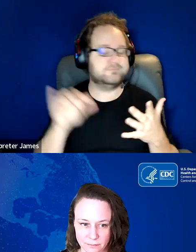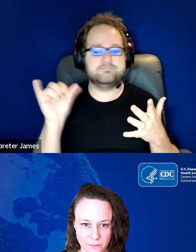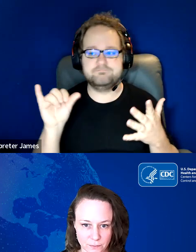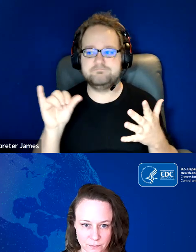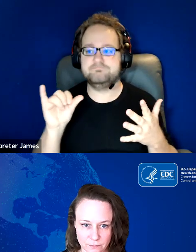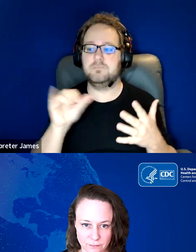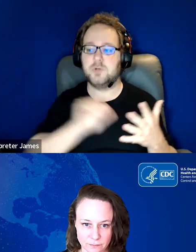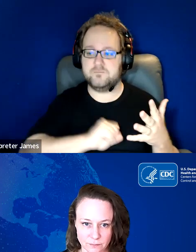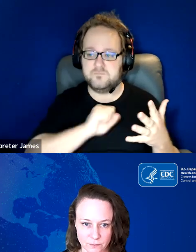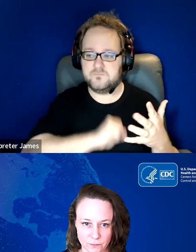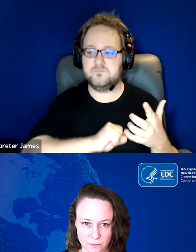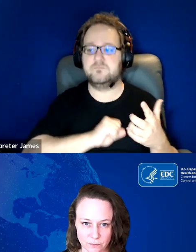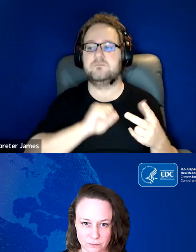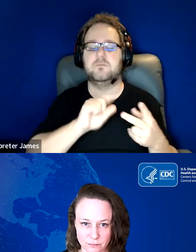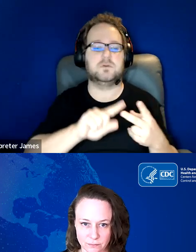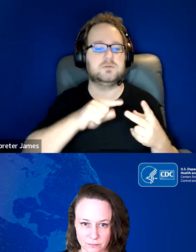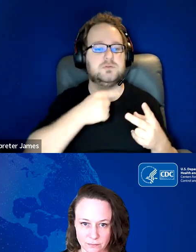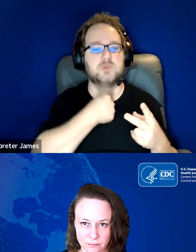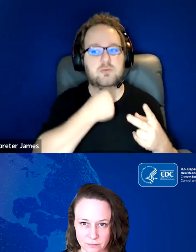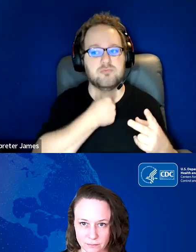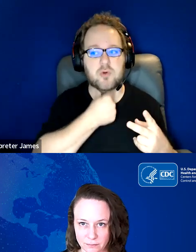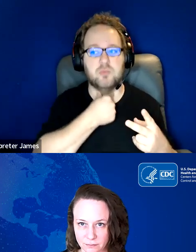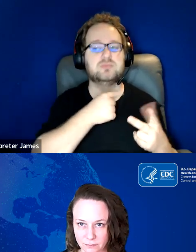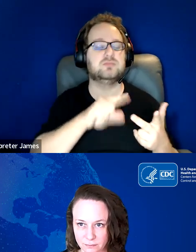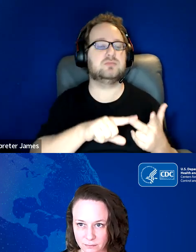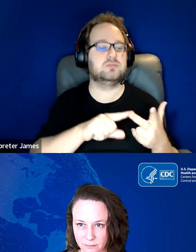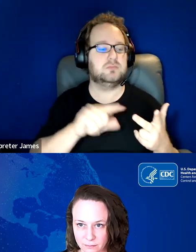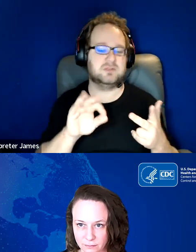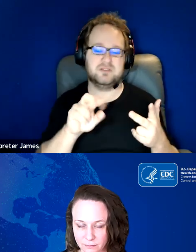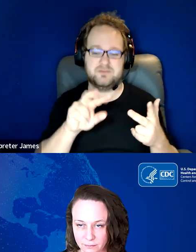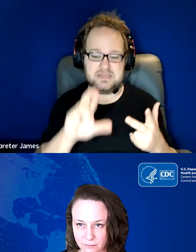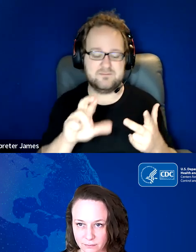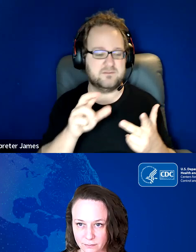cough, sore throat, fever, achiness any of these very